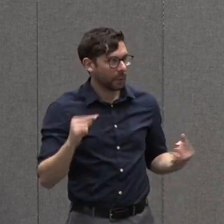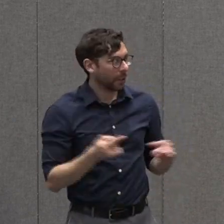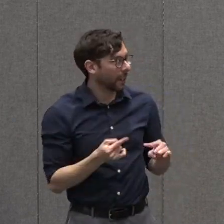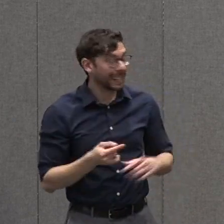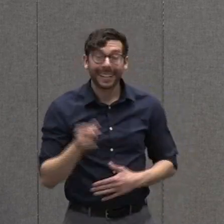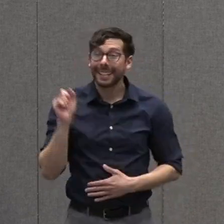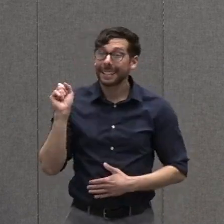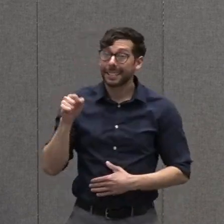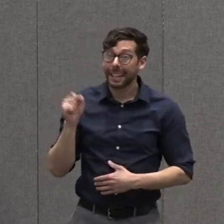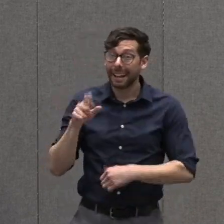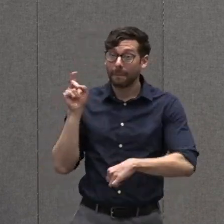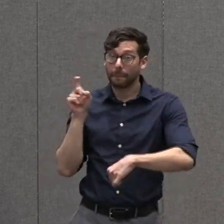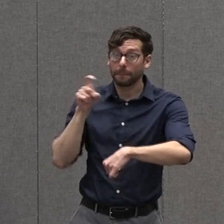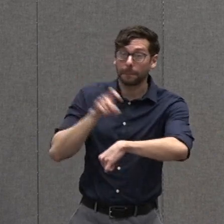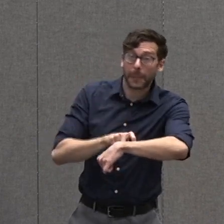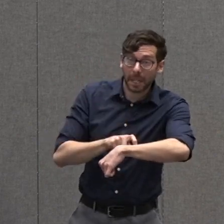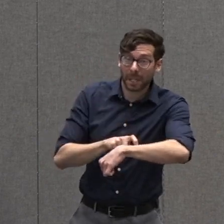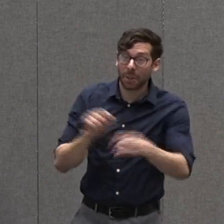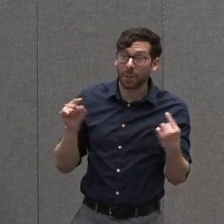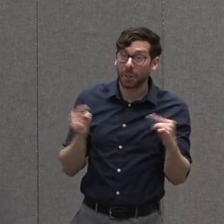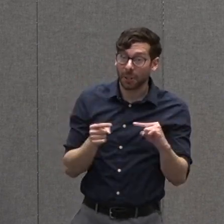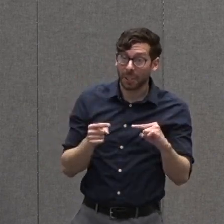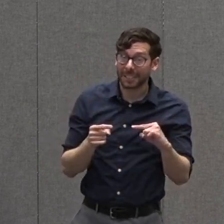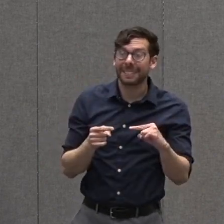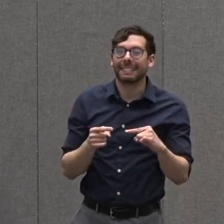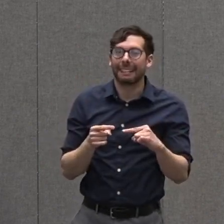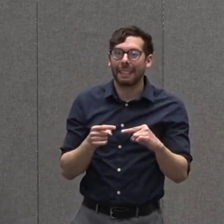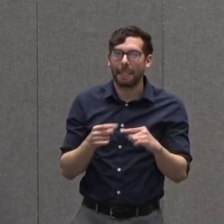The venom would do the job, though. Do the job, definitely, okay.